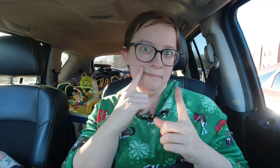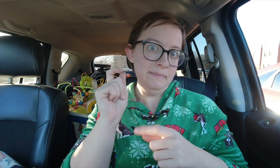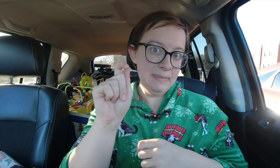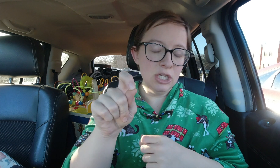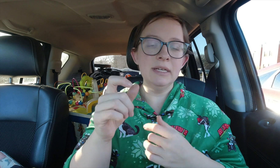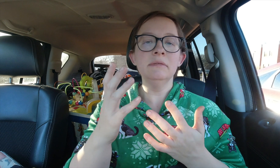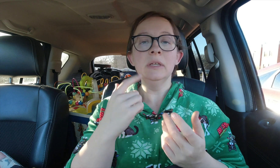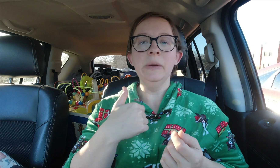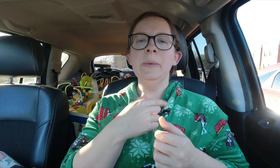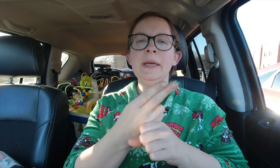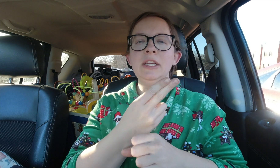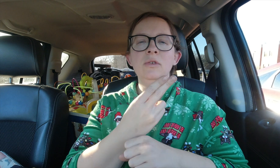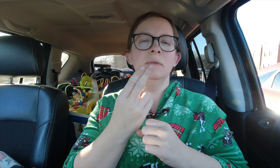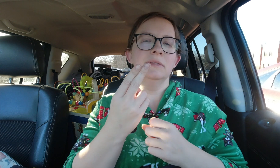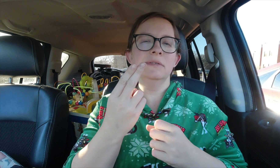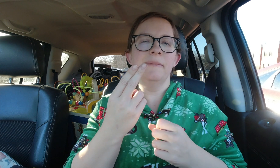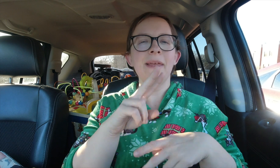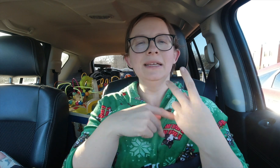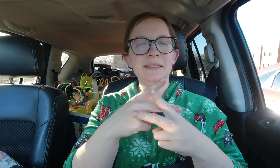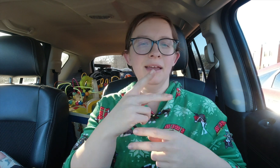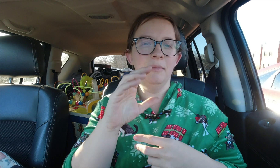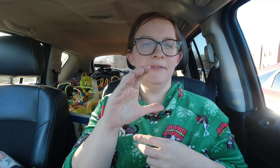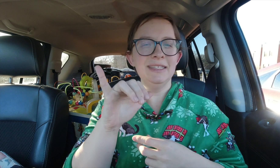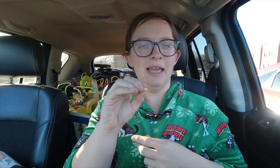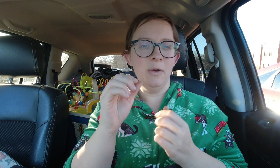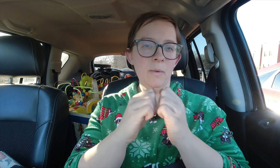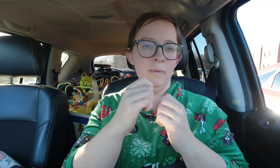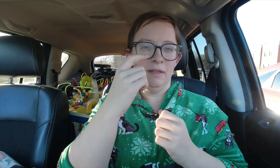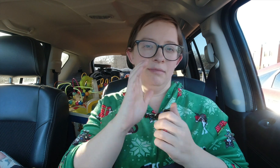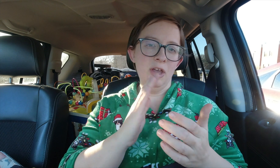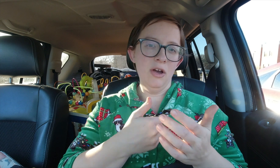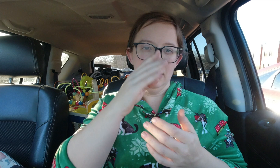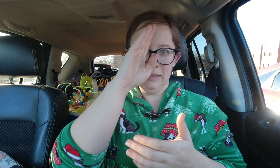which you don't allow them to cry period. We did use a sort of CIO,